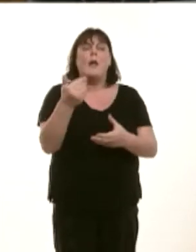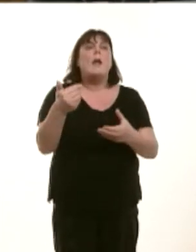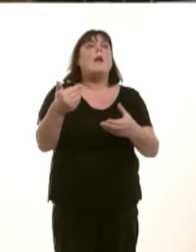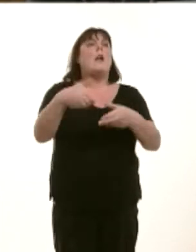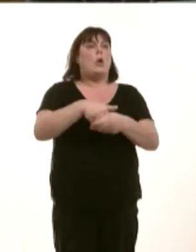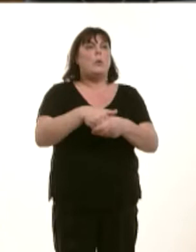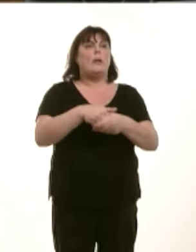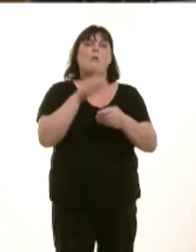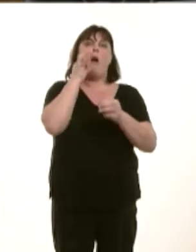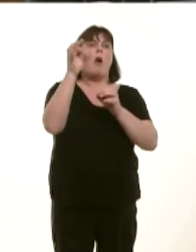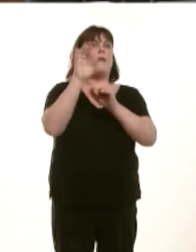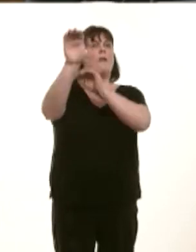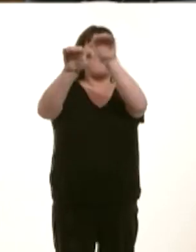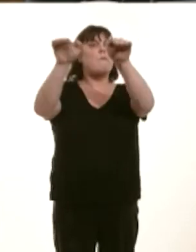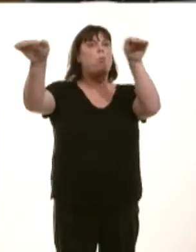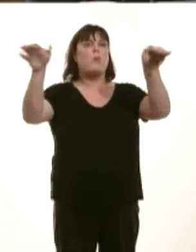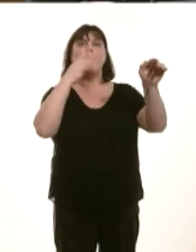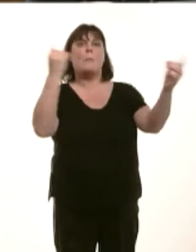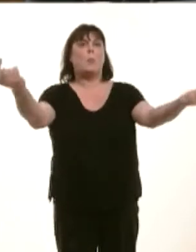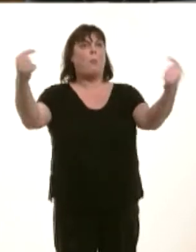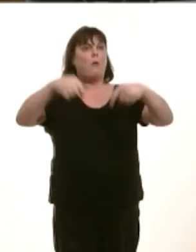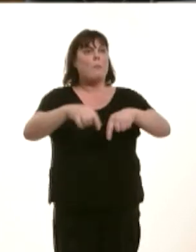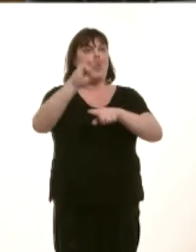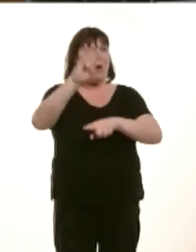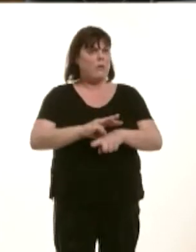abroad, which is exceptionally important in what is a world market.